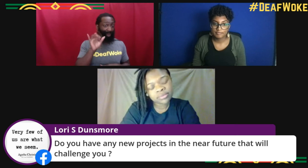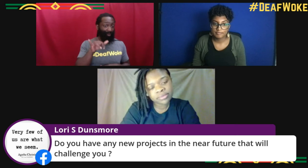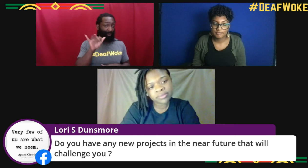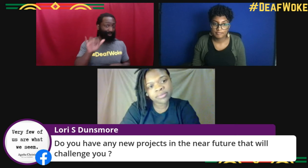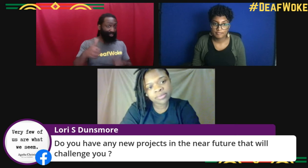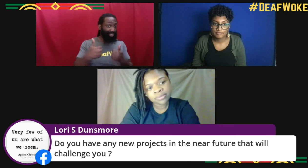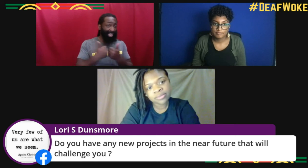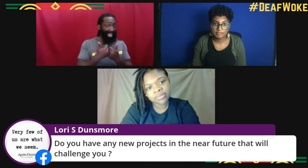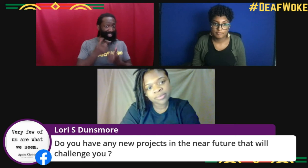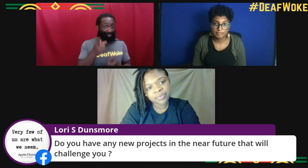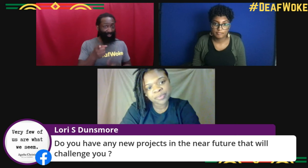that will challenge you?